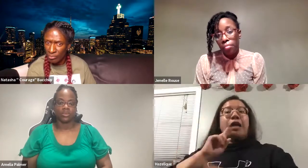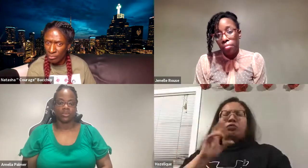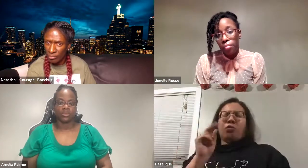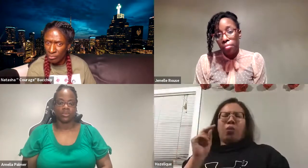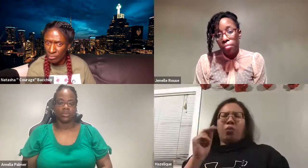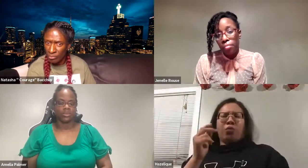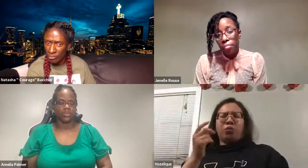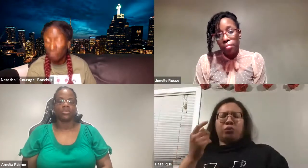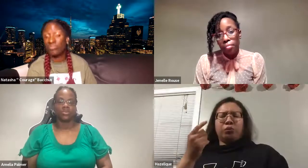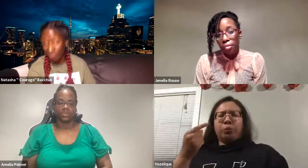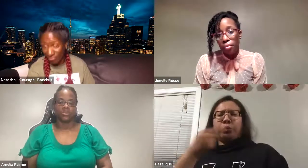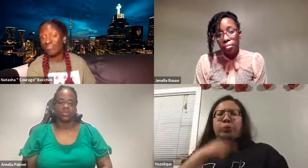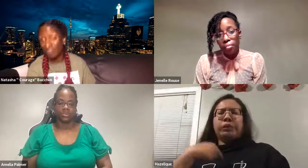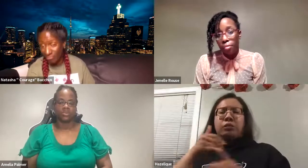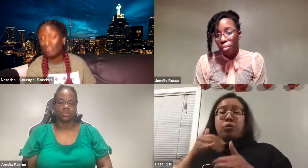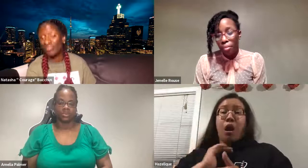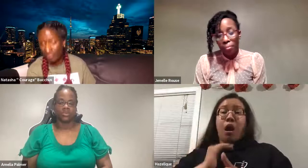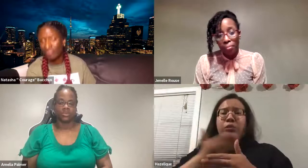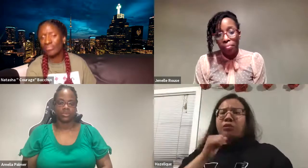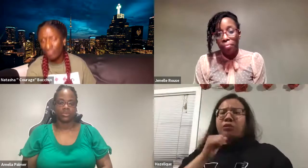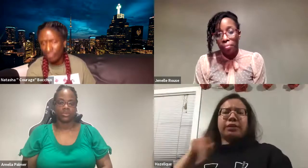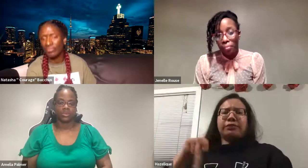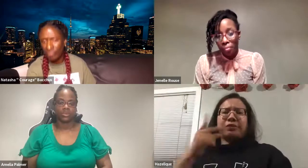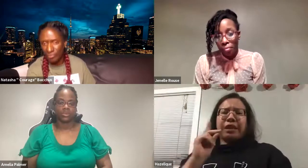studying, going to school and academic, but i don't necessarily think it means